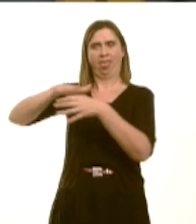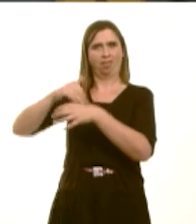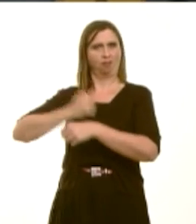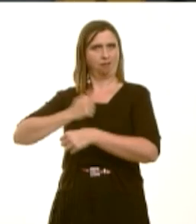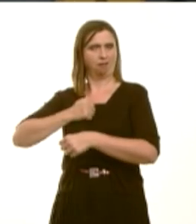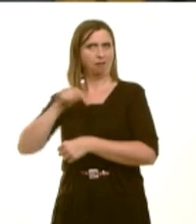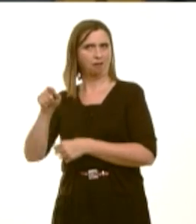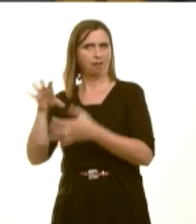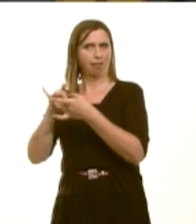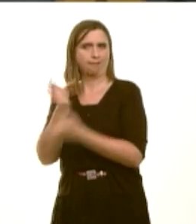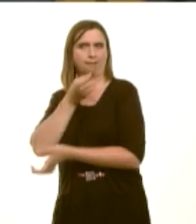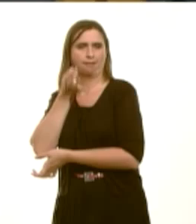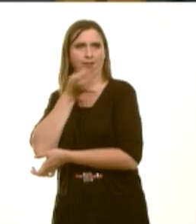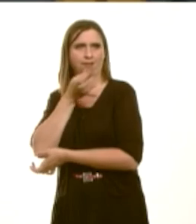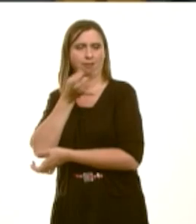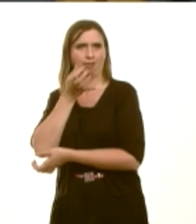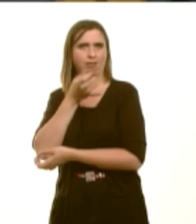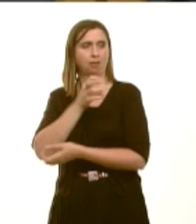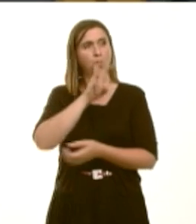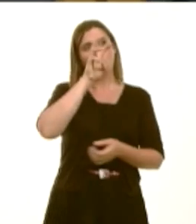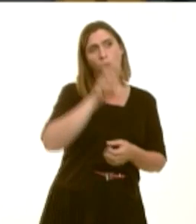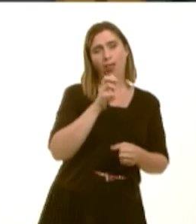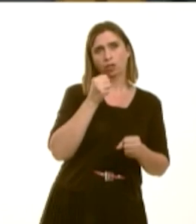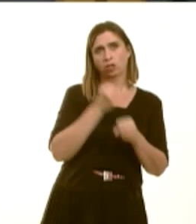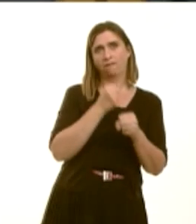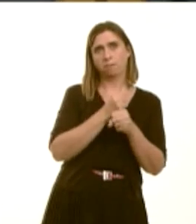has the Welsh Government given to the findings of the Organisation for Economic Co-operation